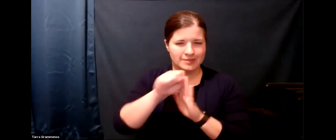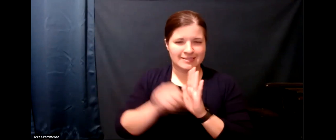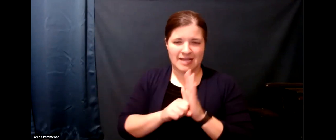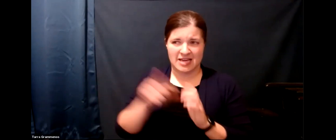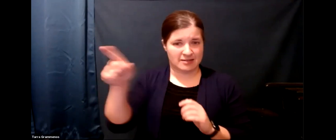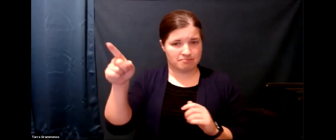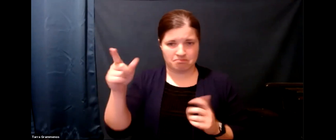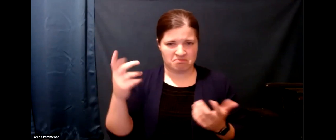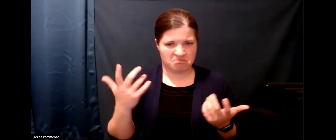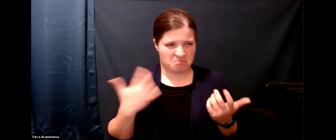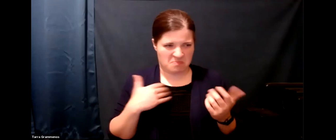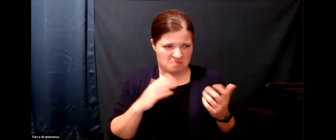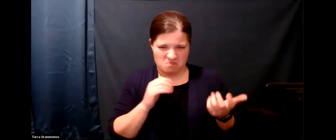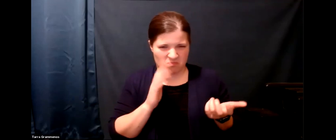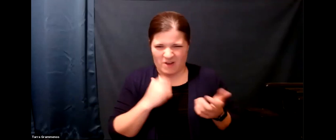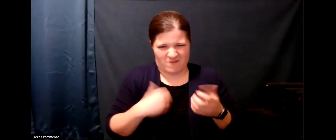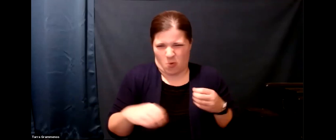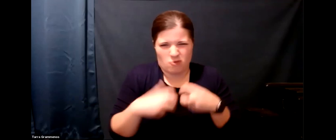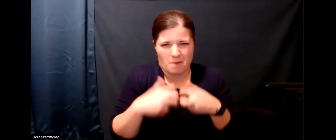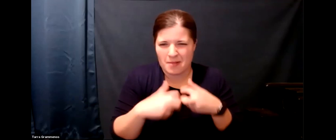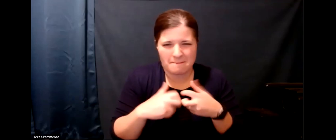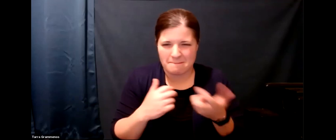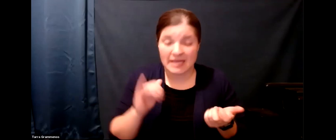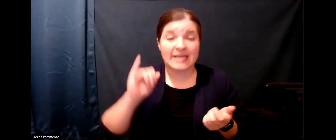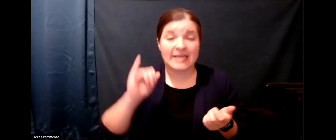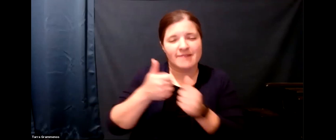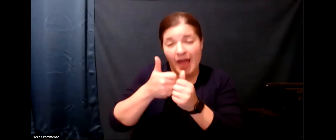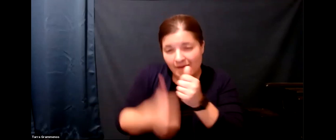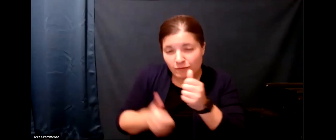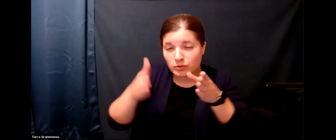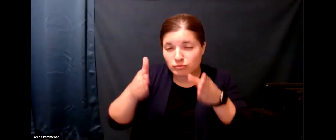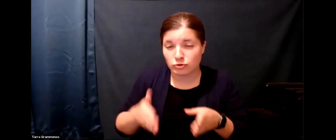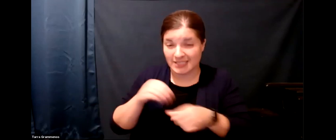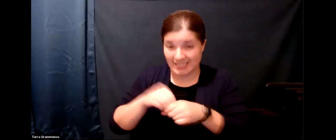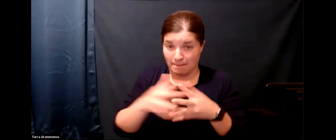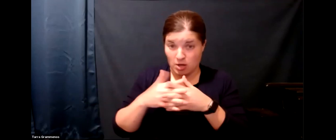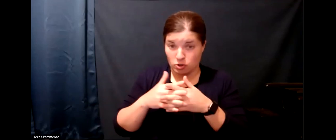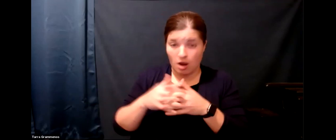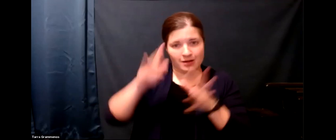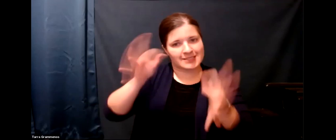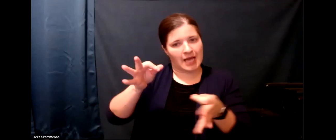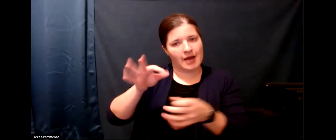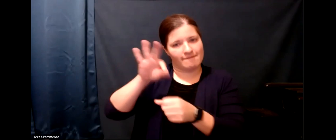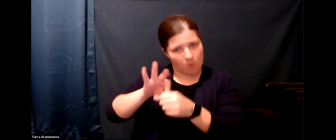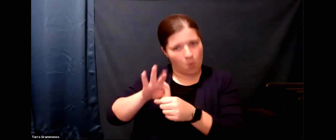capacity, meaning, if every single person in America voted by mail this year, they could handle that, in